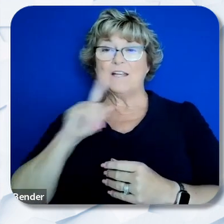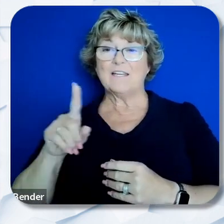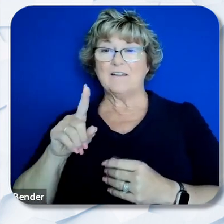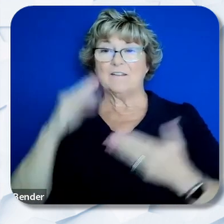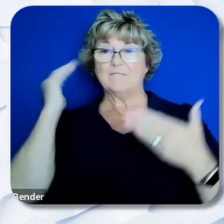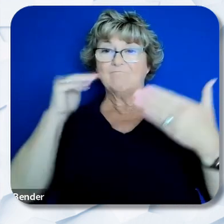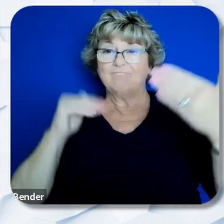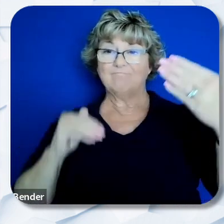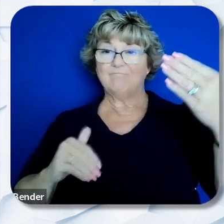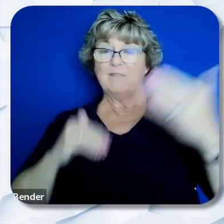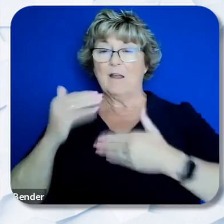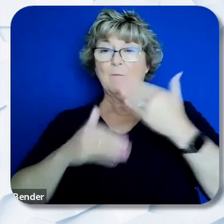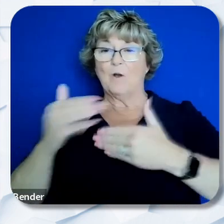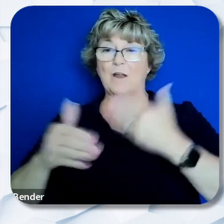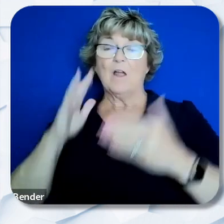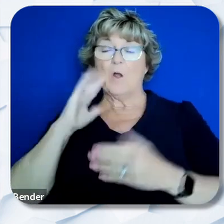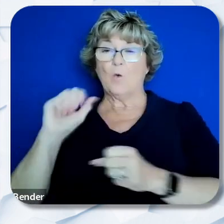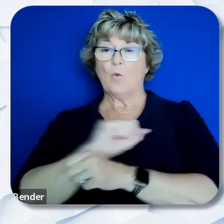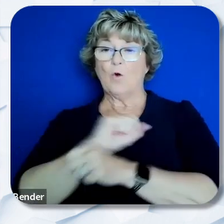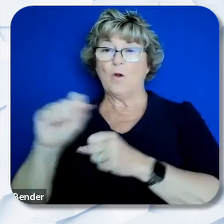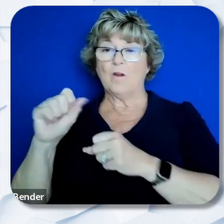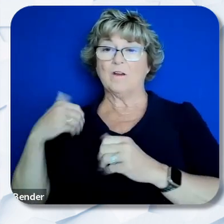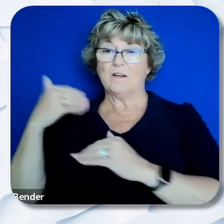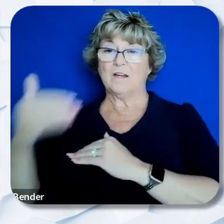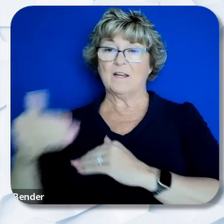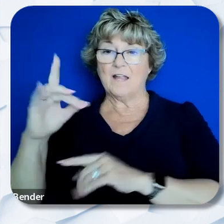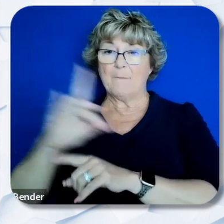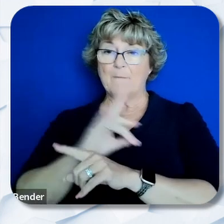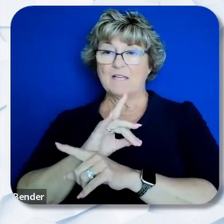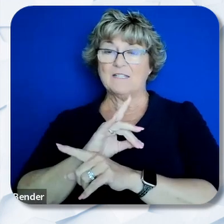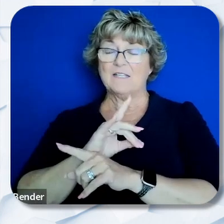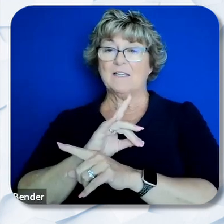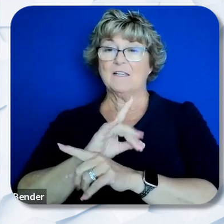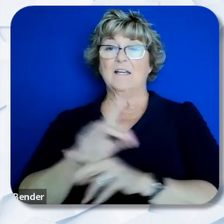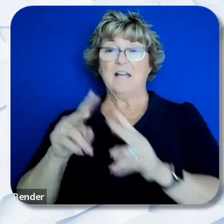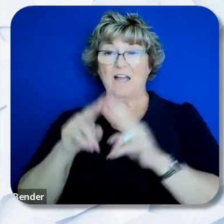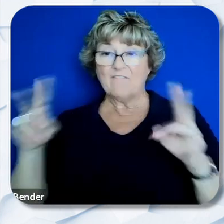process that we will be working on over the next 8 months. It's very involved. There's